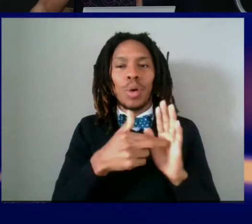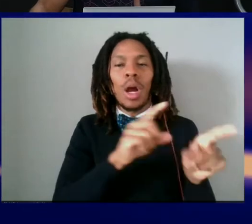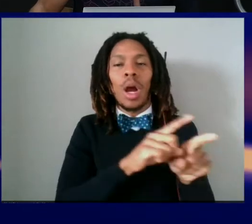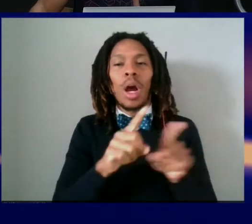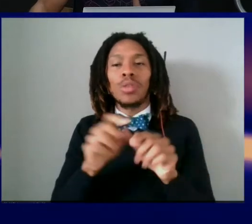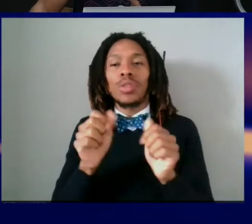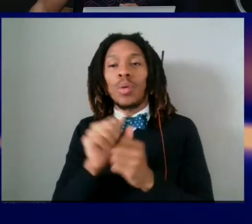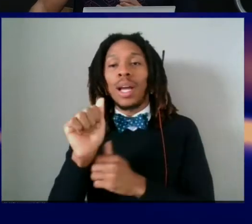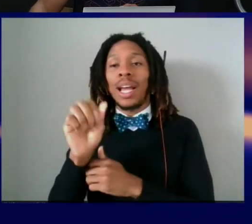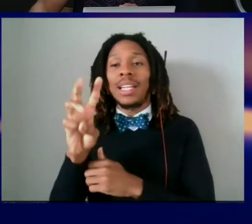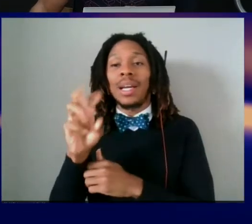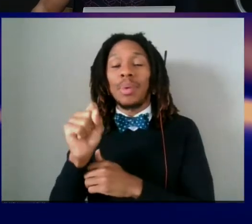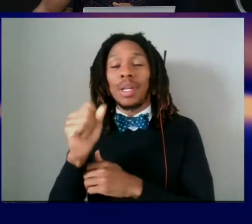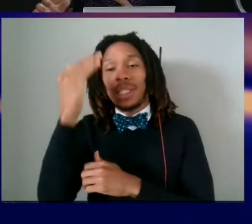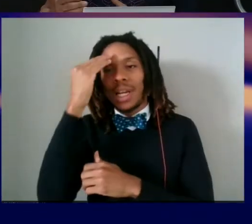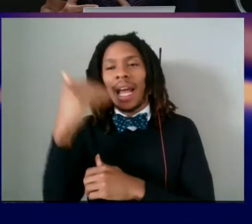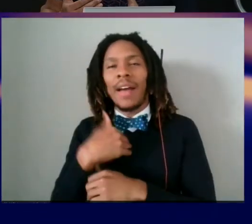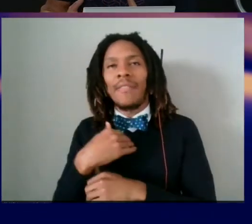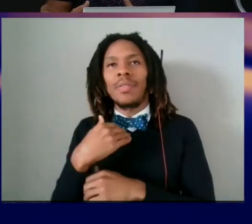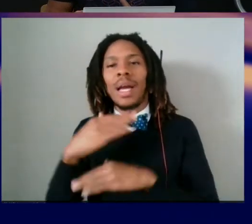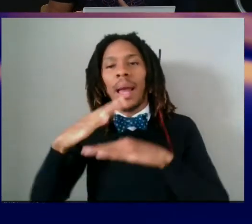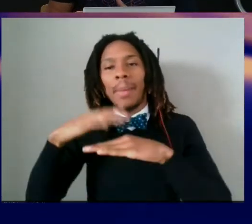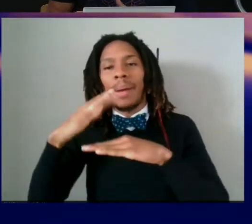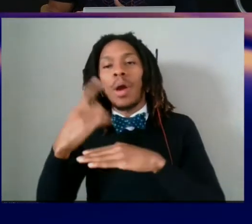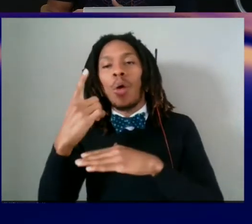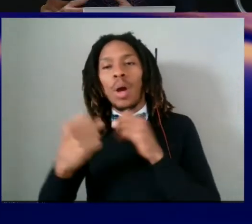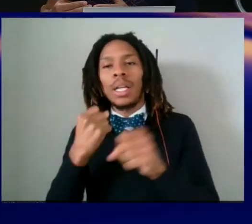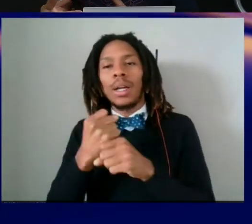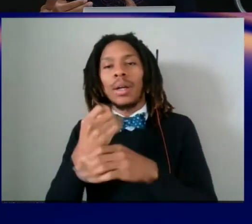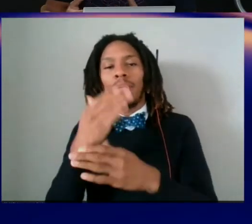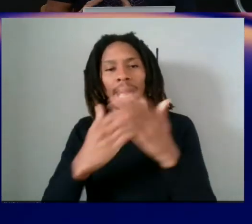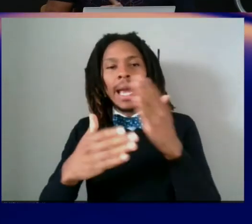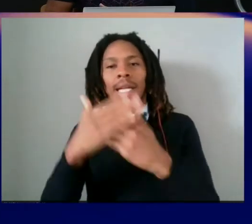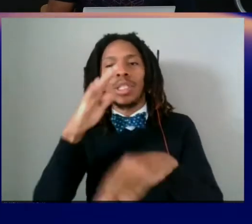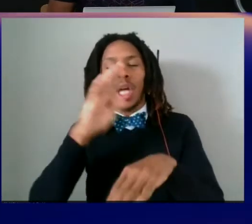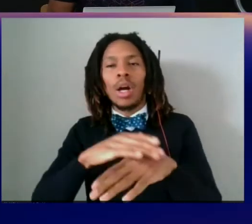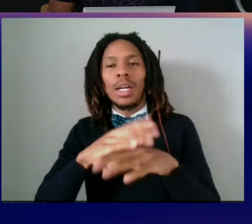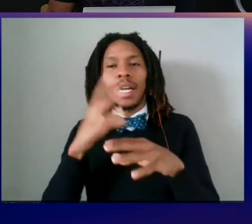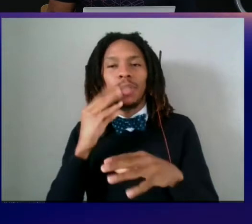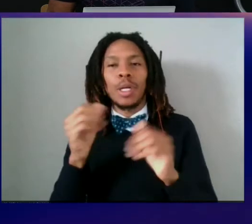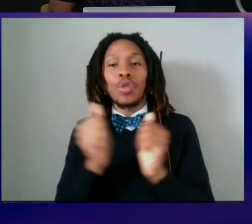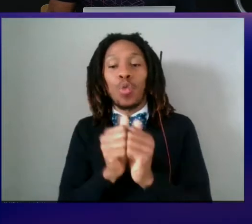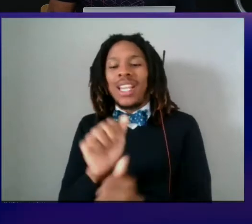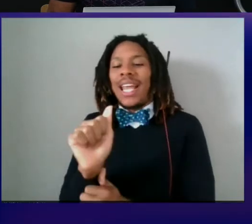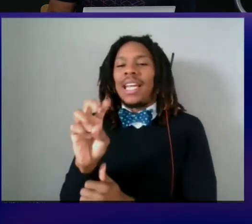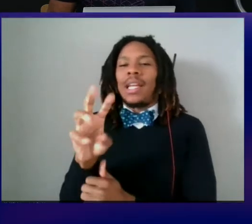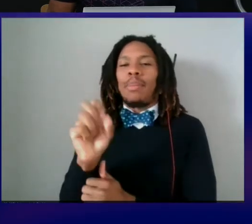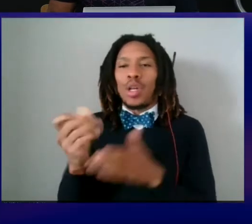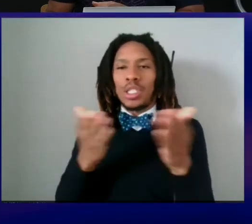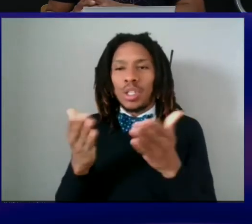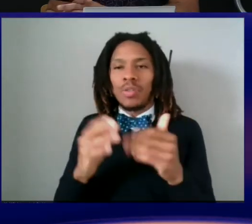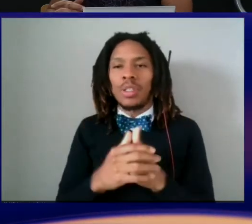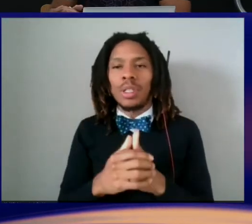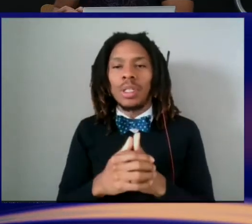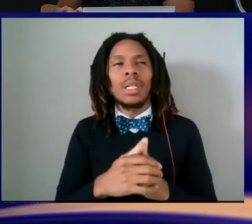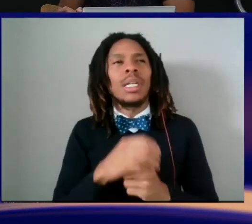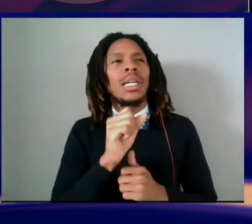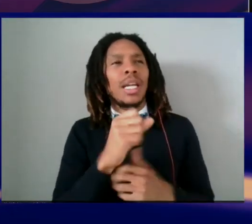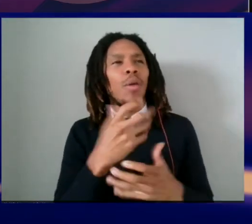that you have at least one year of hands on experience with AWS services. Yeah. Yeah. We talked about that a bit yesterday, too.